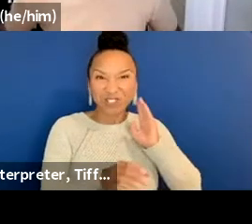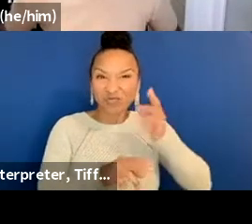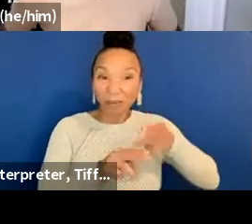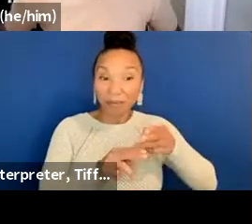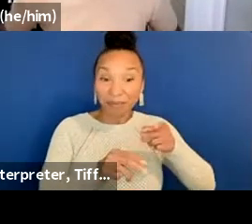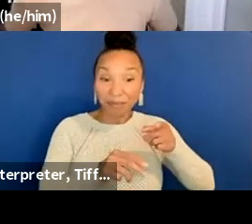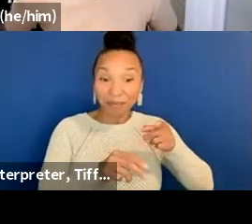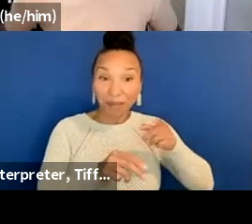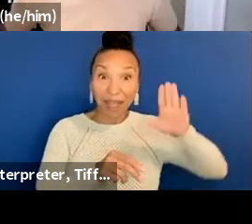Kirya Traber (she/her): Should I continue.